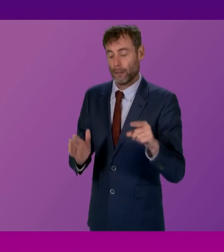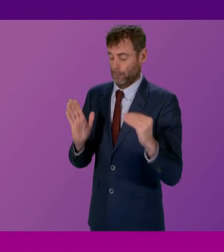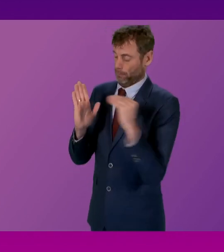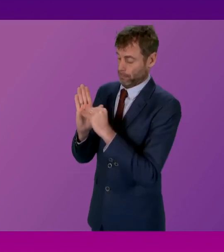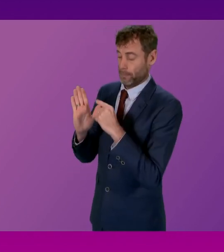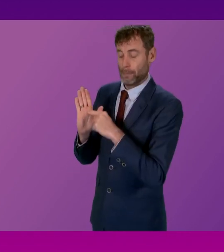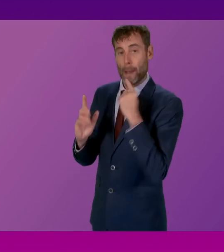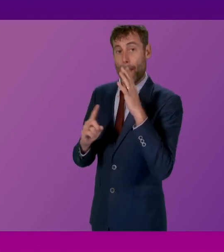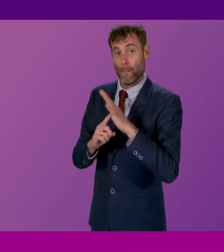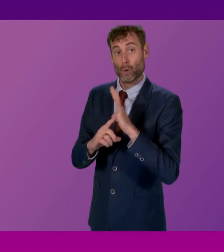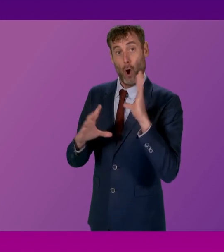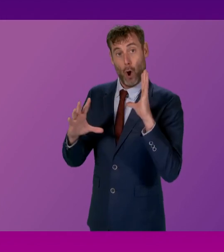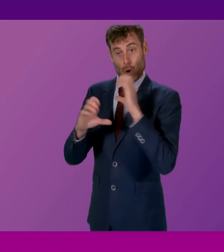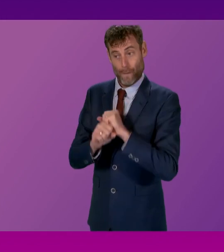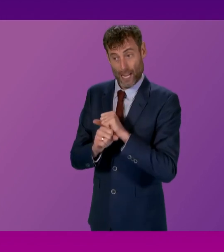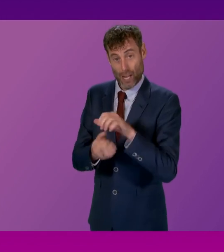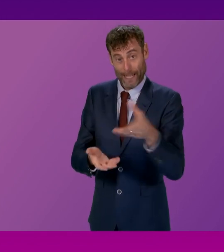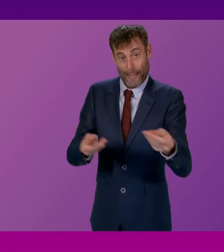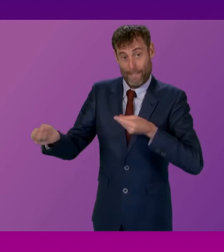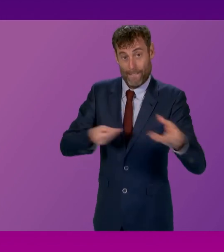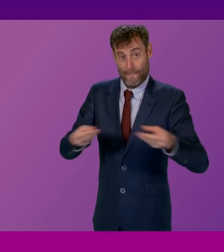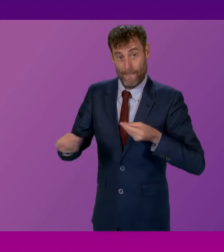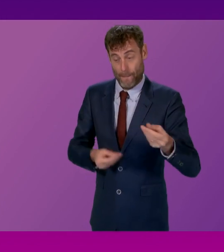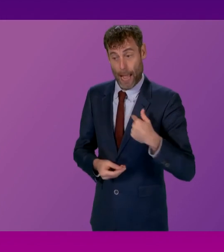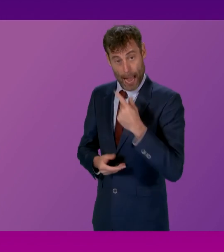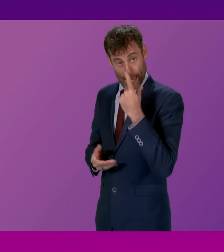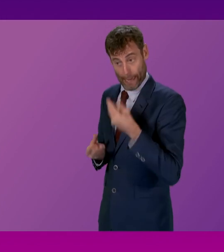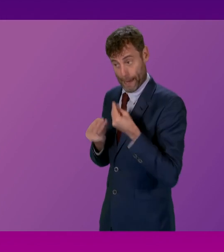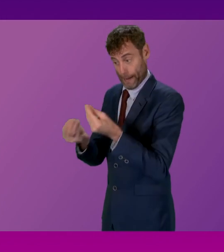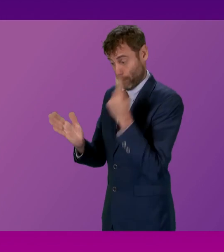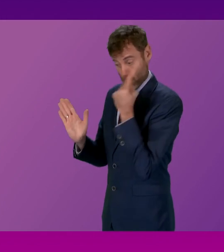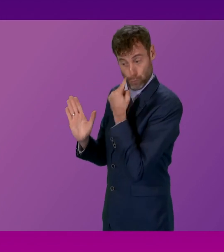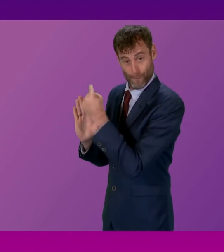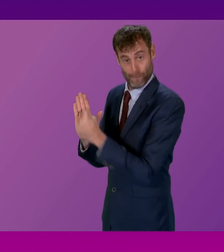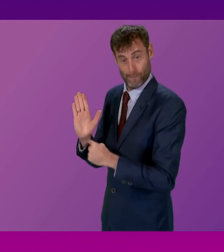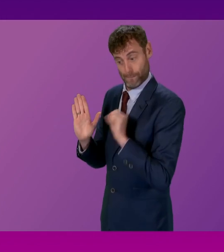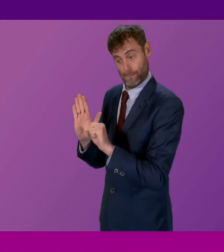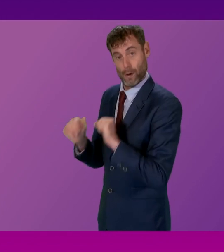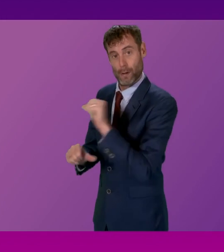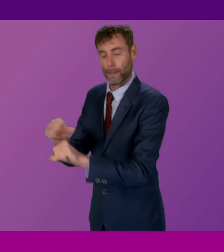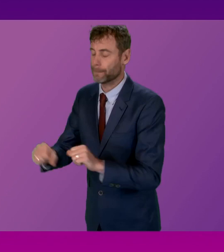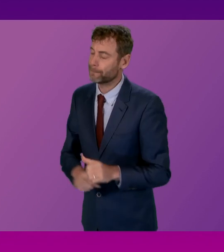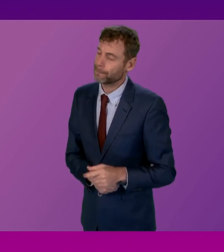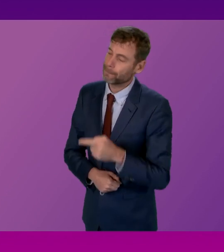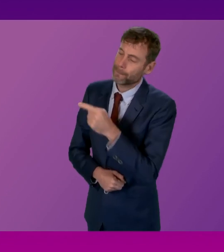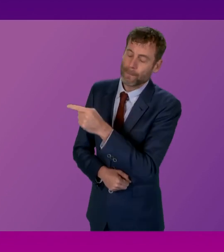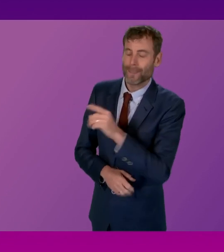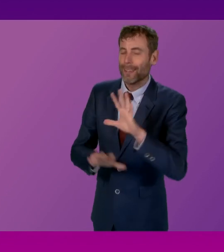make sure that Anas Sarwar gets a copy for his information. I think that Humza Yousaf is missing the central point.